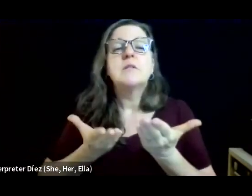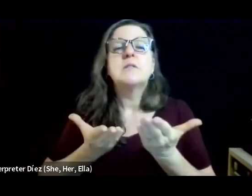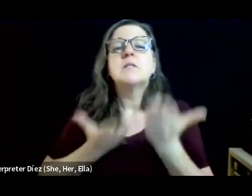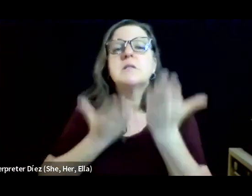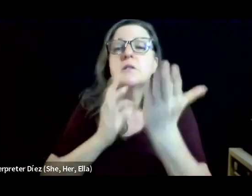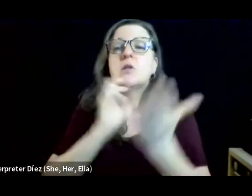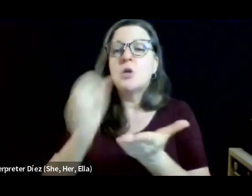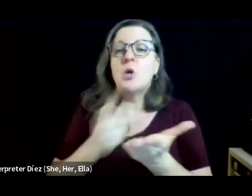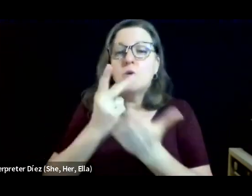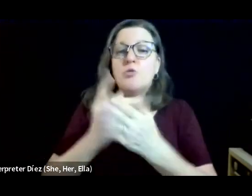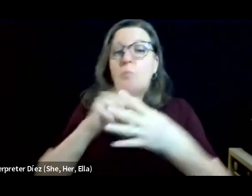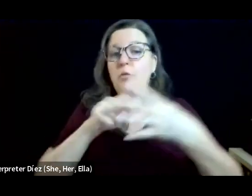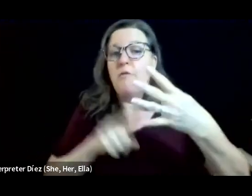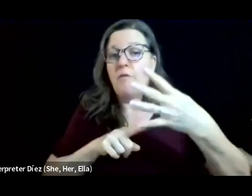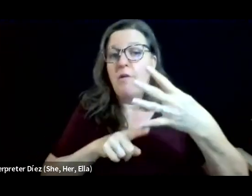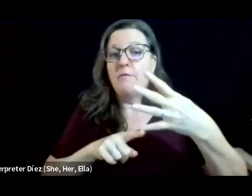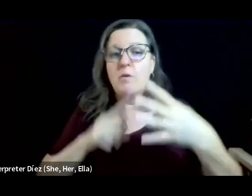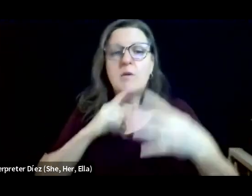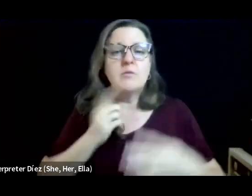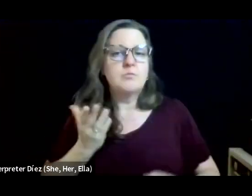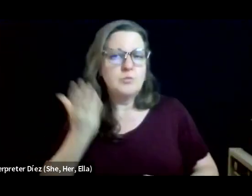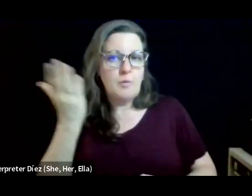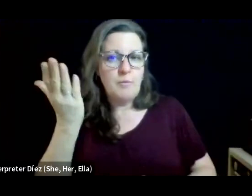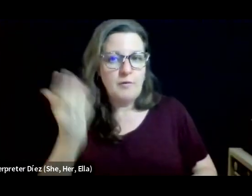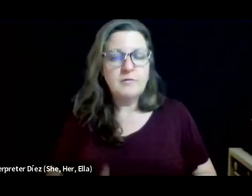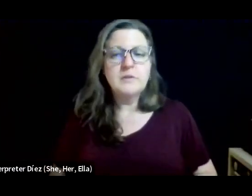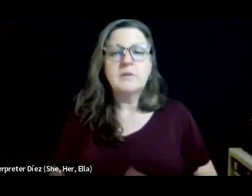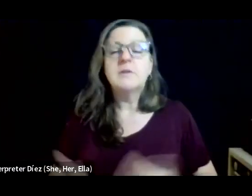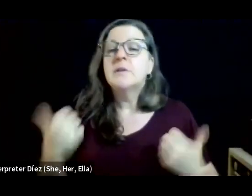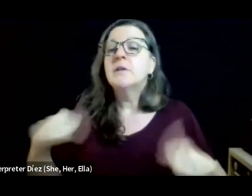So moved. Second. Any discussion? [Yes, uh,]